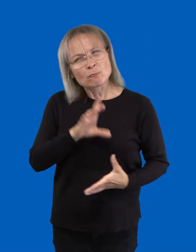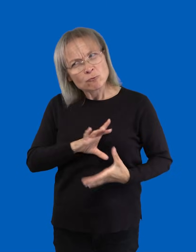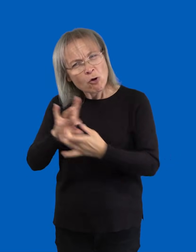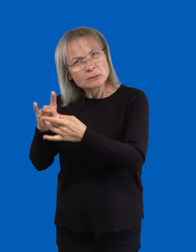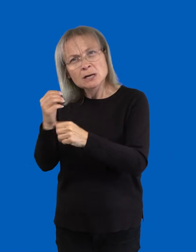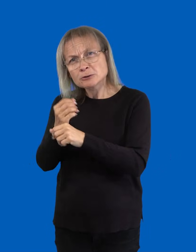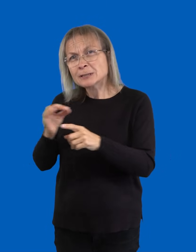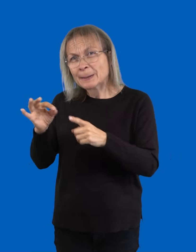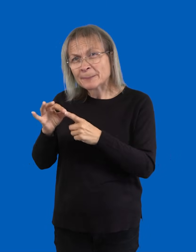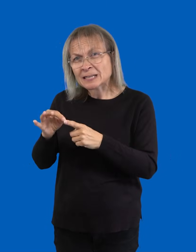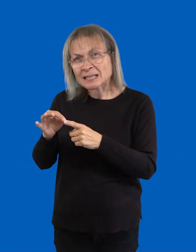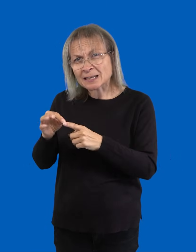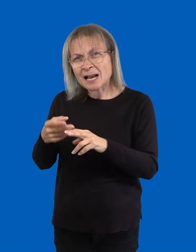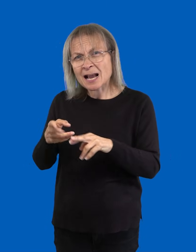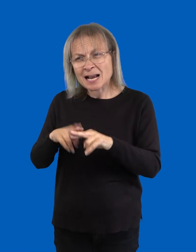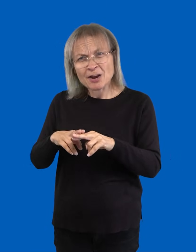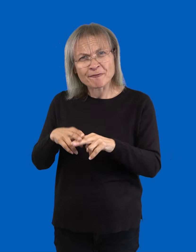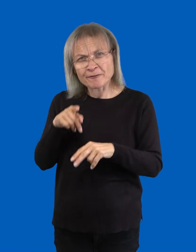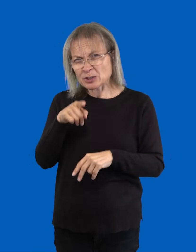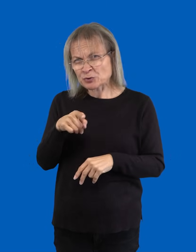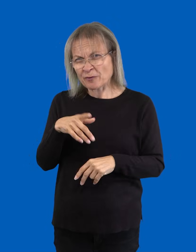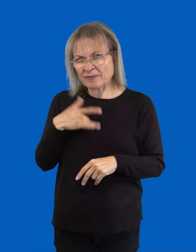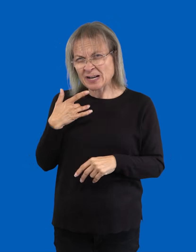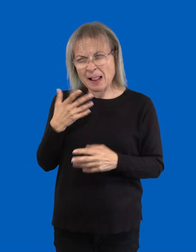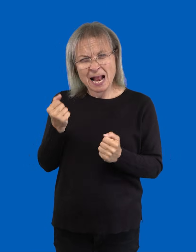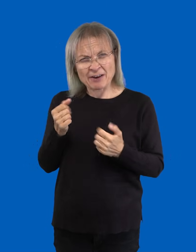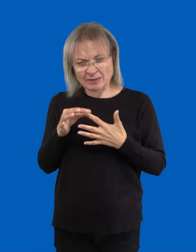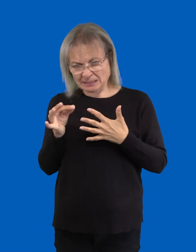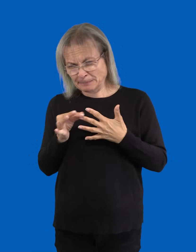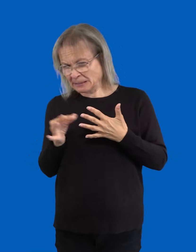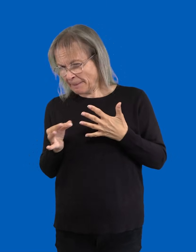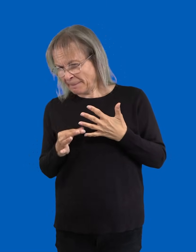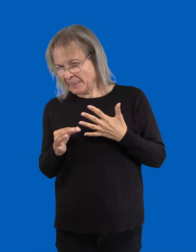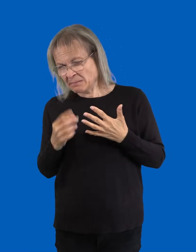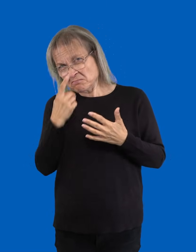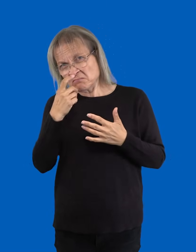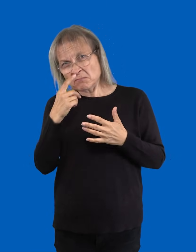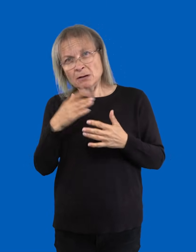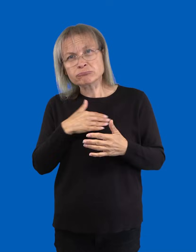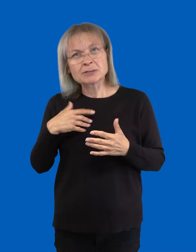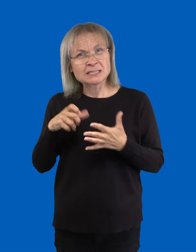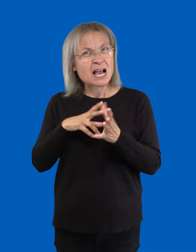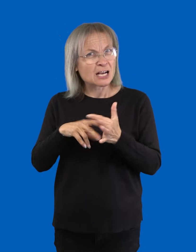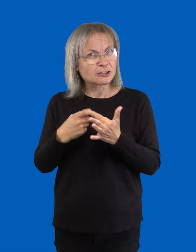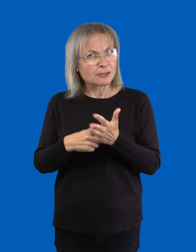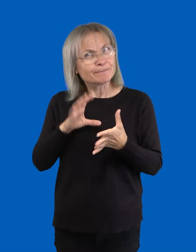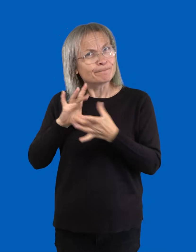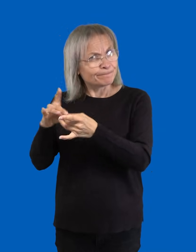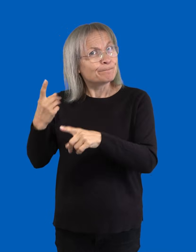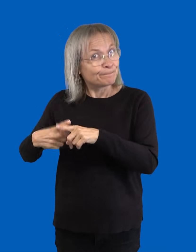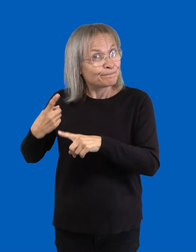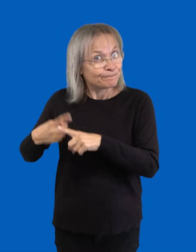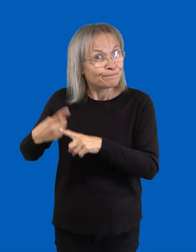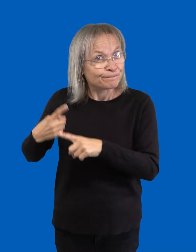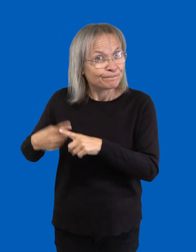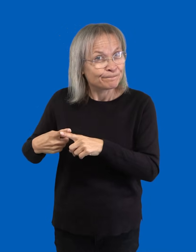Please contact your GP surgery as soon as possible if you think you have symptoms of breast cancer.